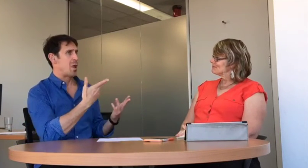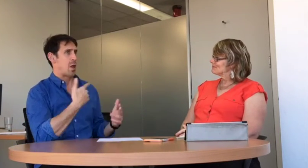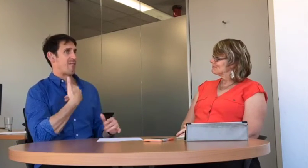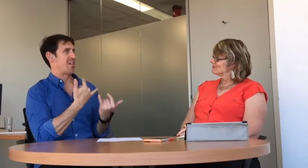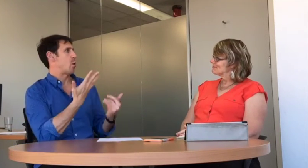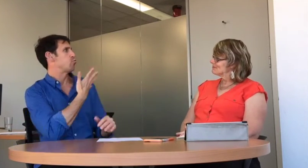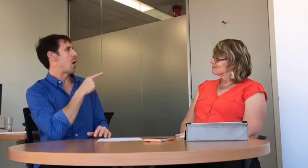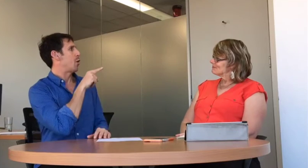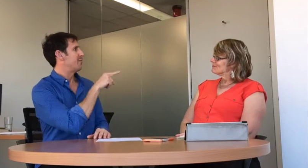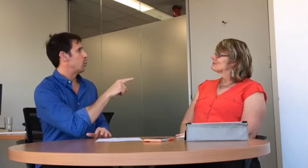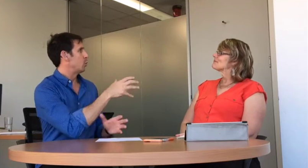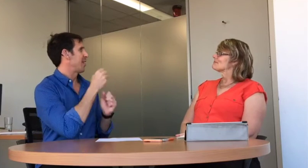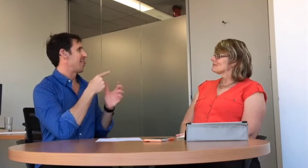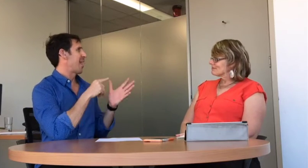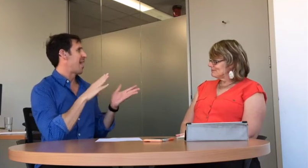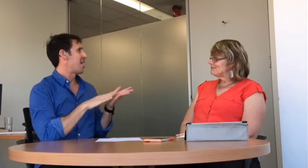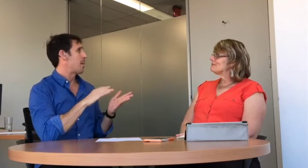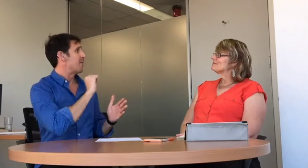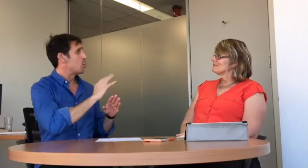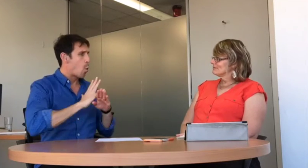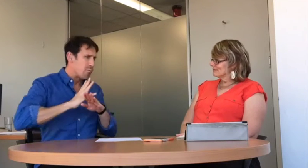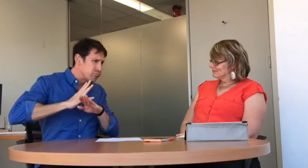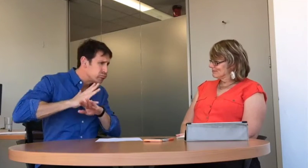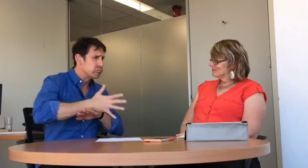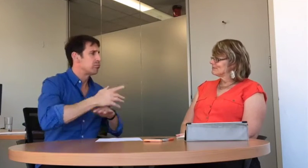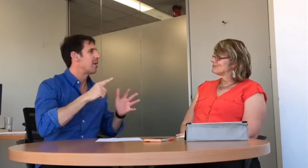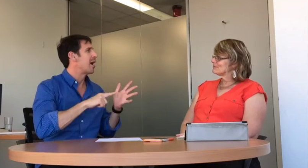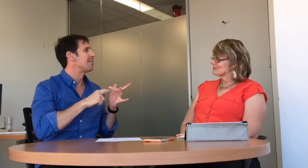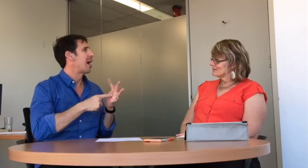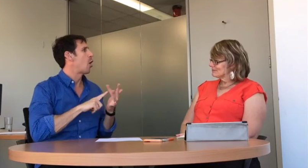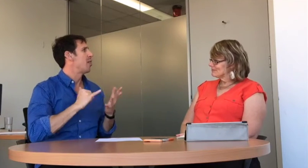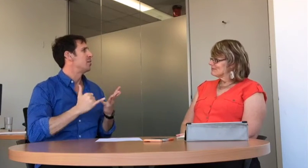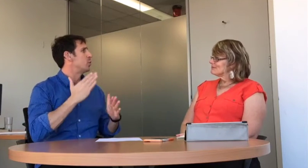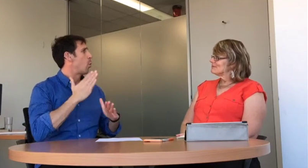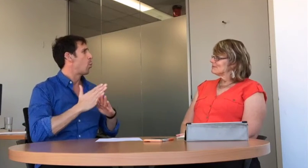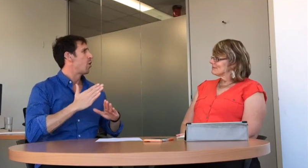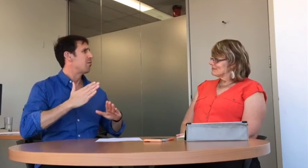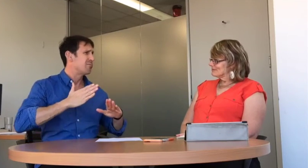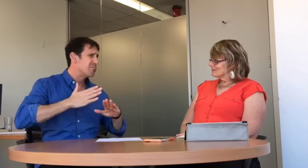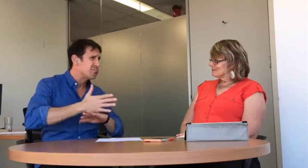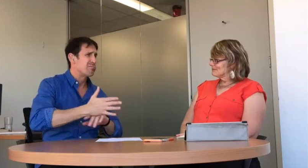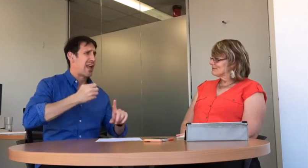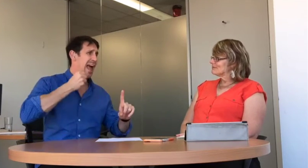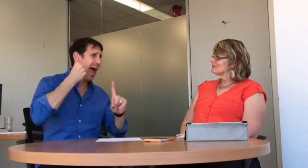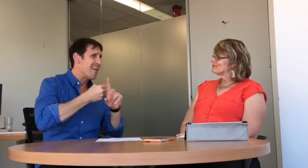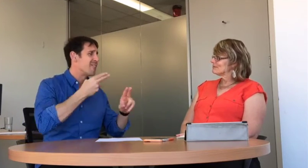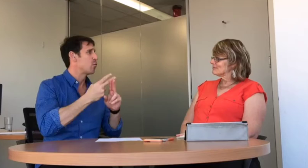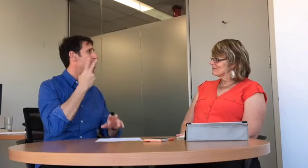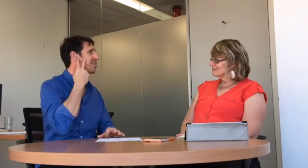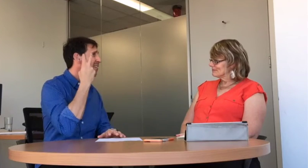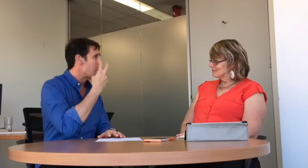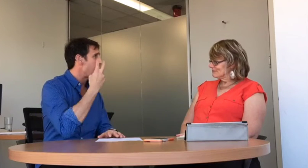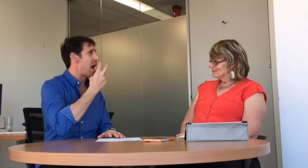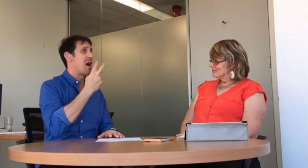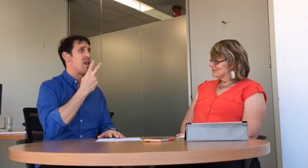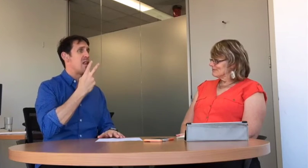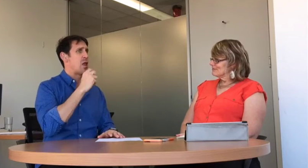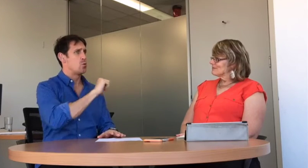It's wonderful, a great honour for you to get an AM. And we're very proud of your tireless work advocating for people who are deaf and blind.